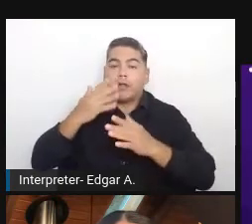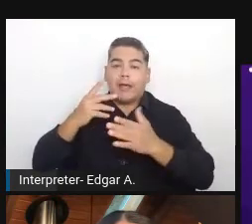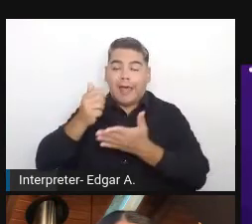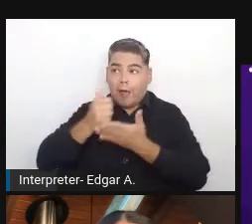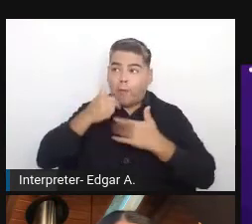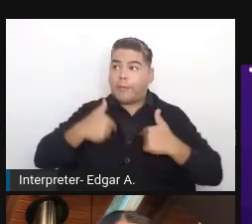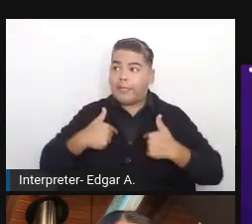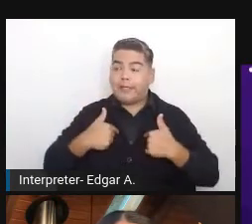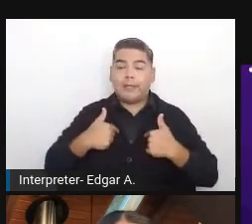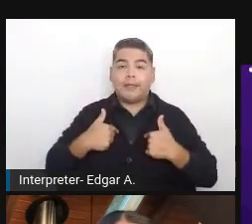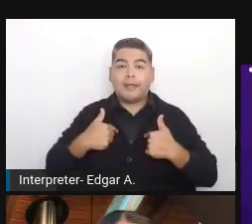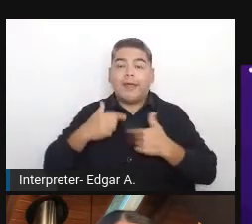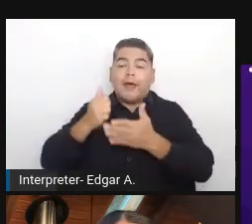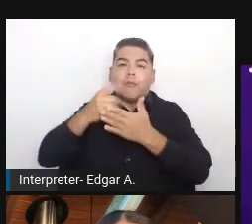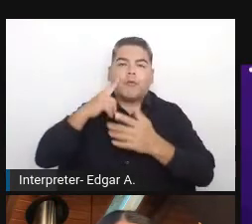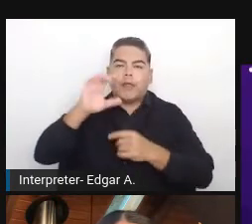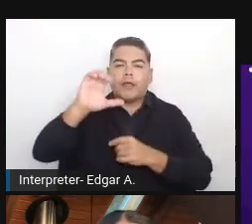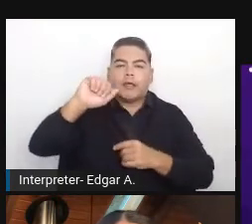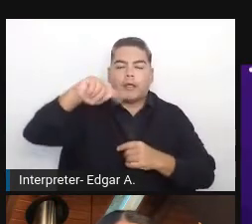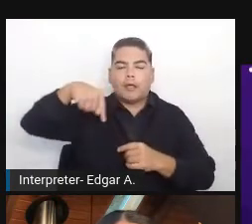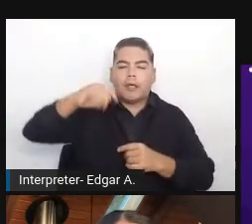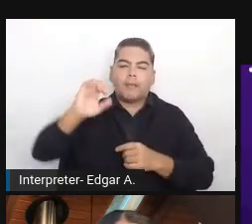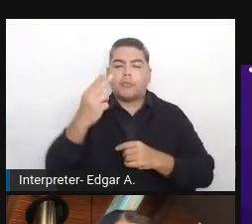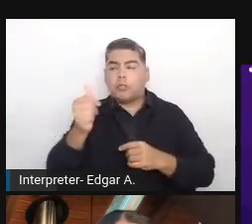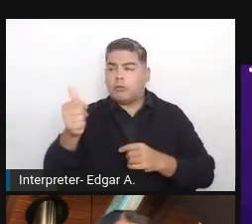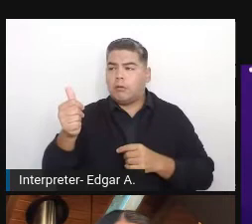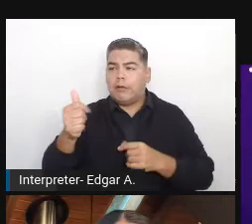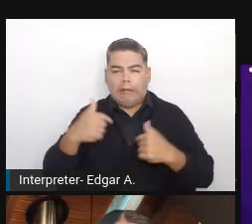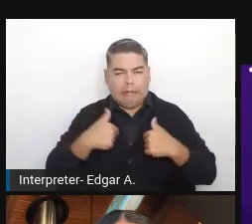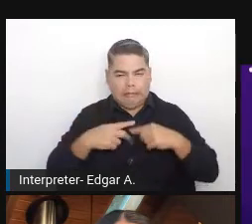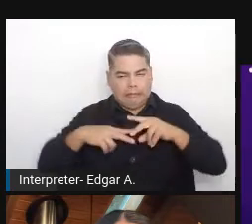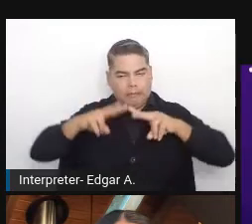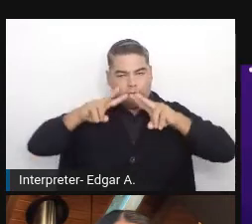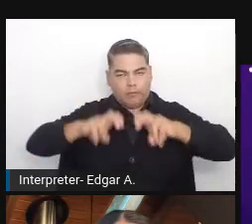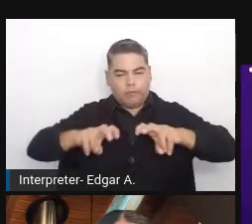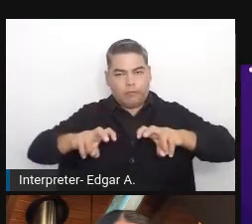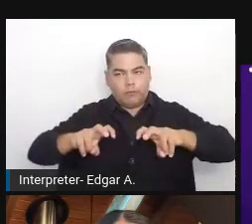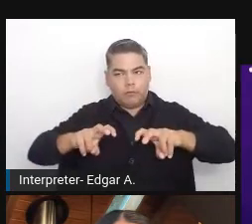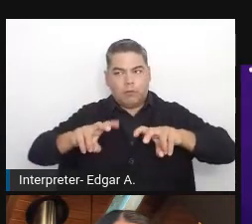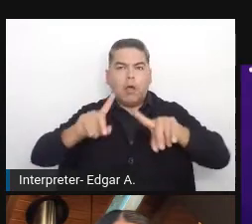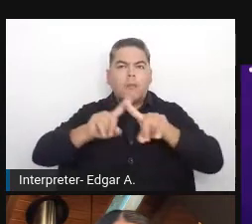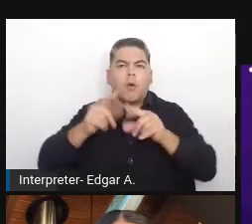I haven't researched it but which option you choose, do your research